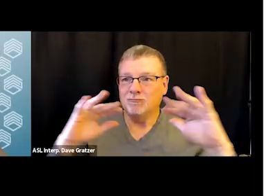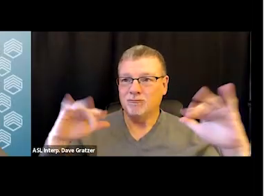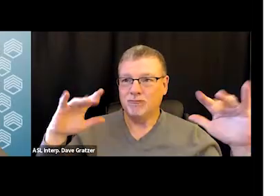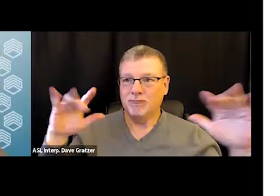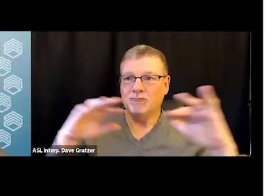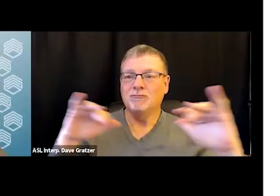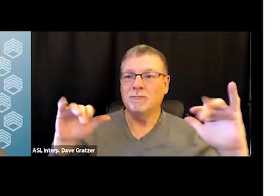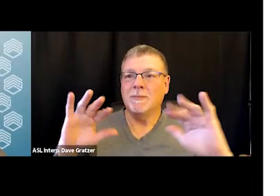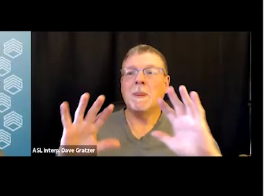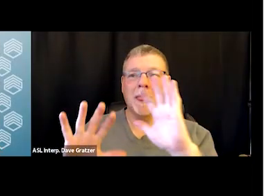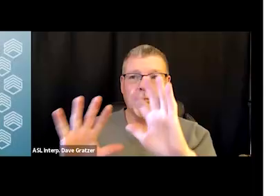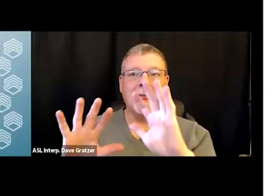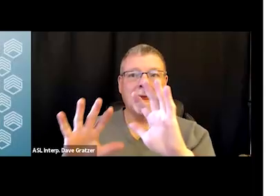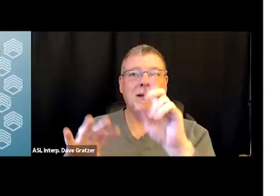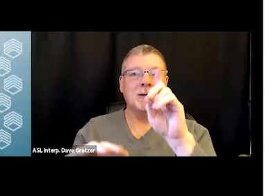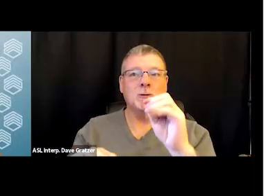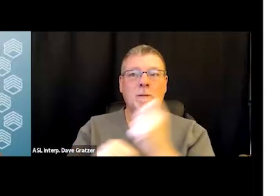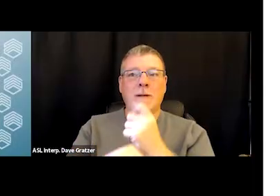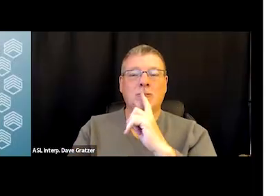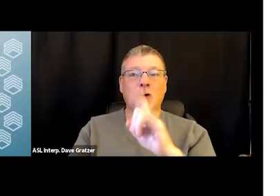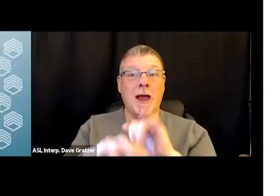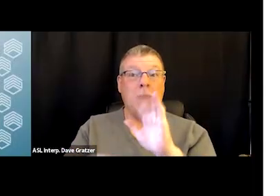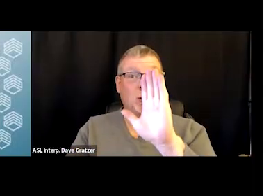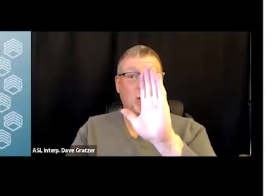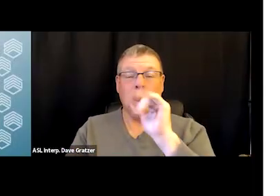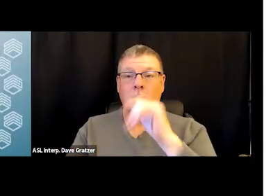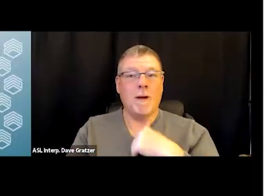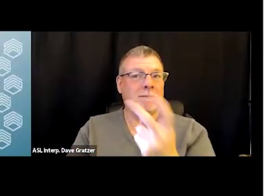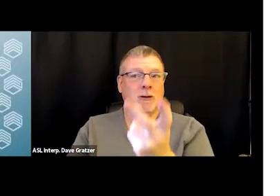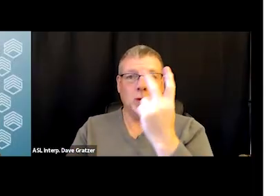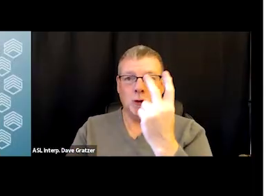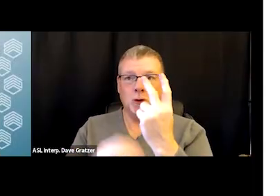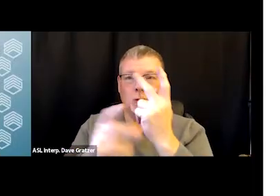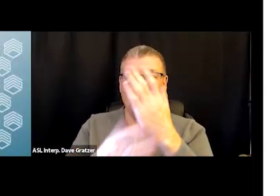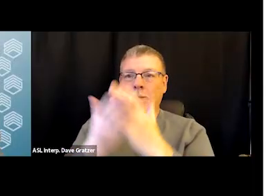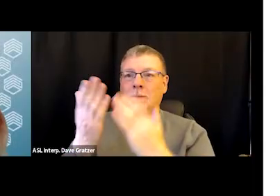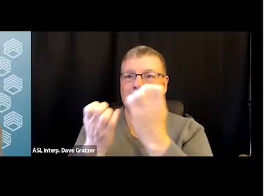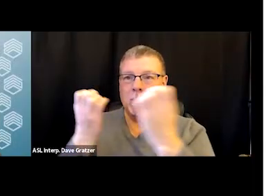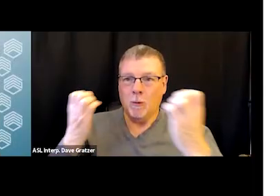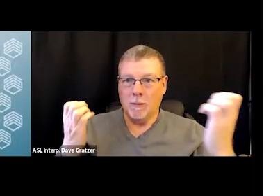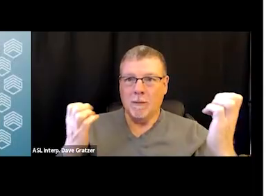And so do make sure that on your side you don't have two devices that have the webinar pulled up.